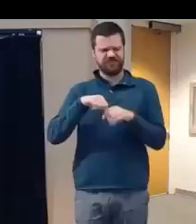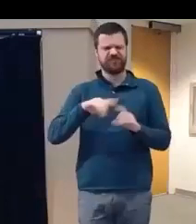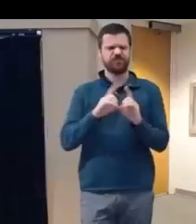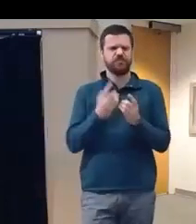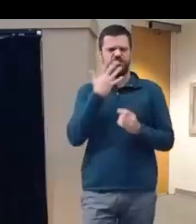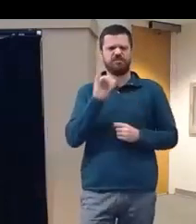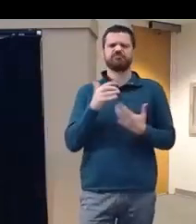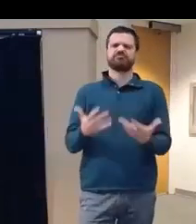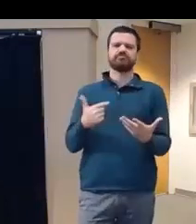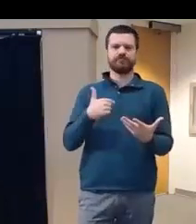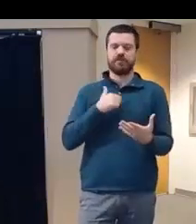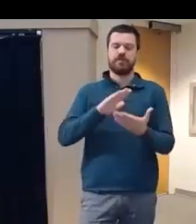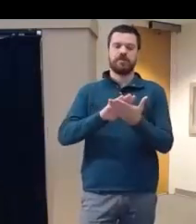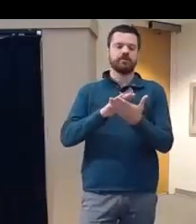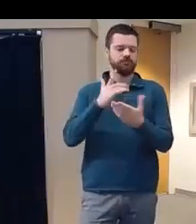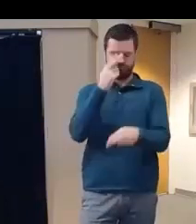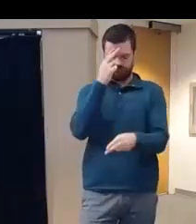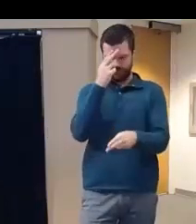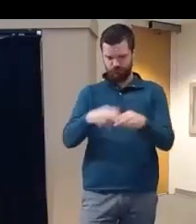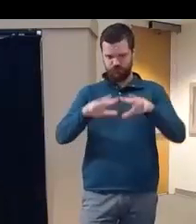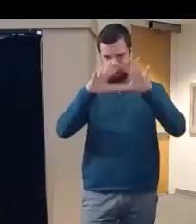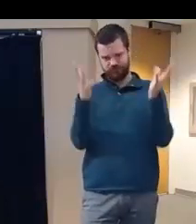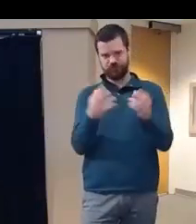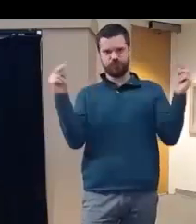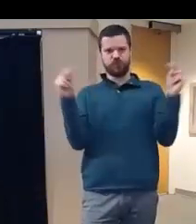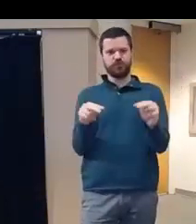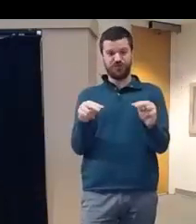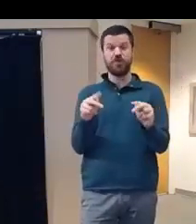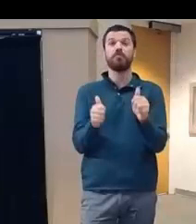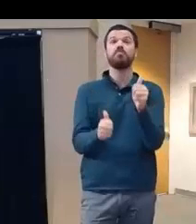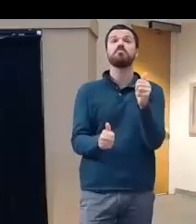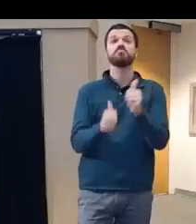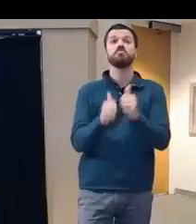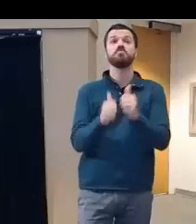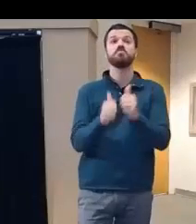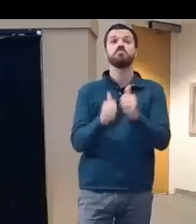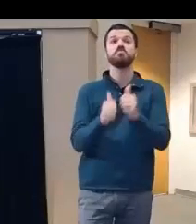going to give an extraordinarily brief overview of most of the educational efforts that I at least